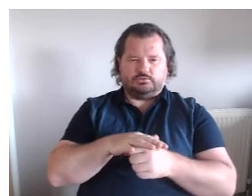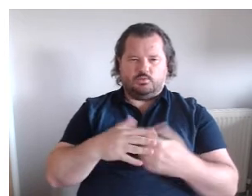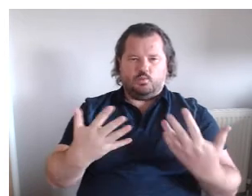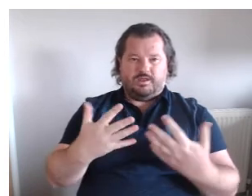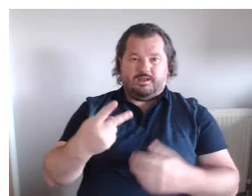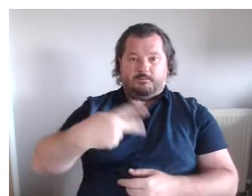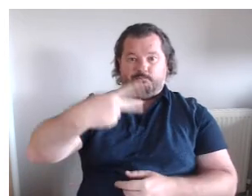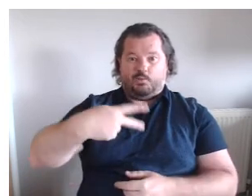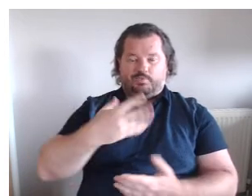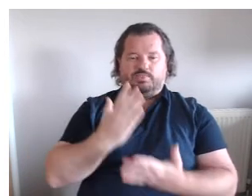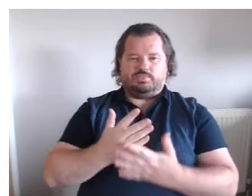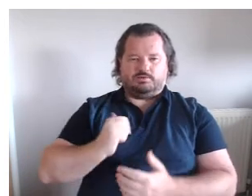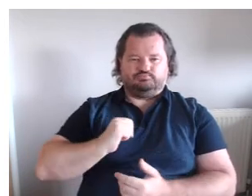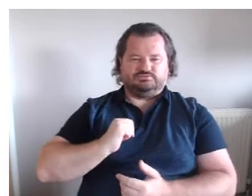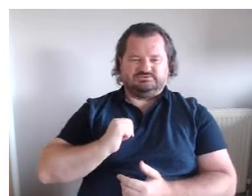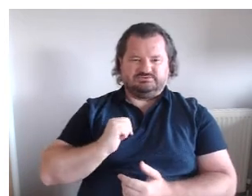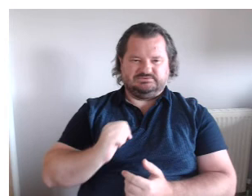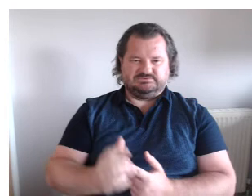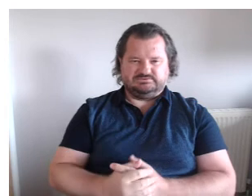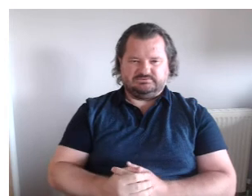where in both sets a boundary is predicted.